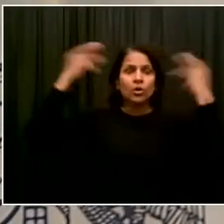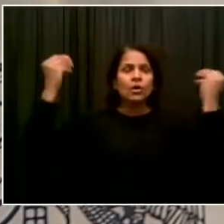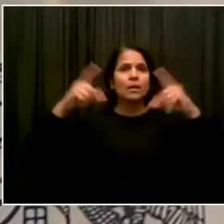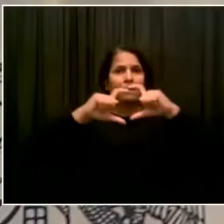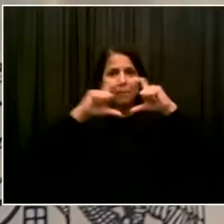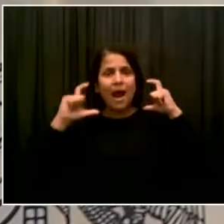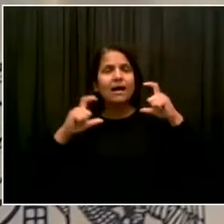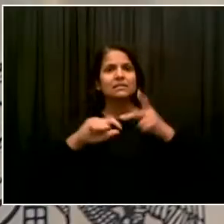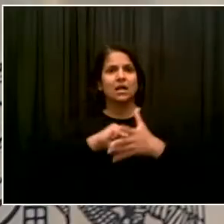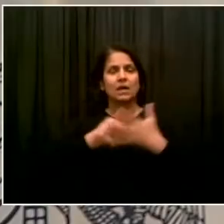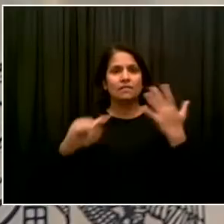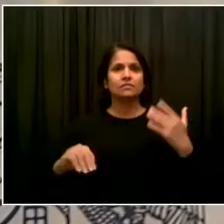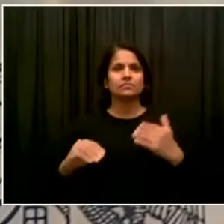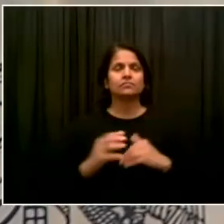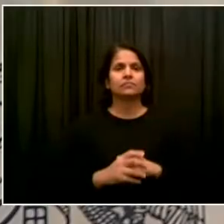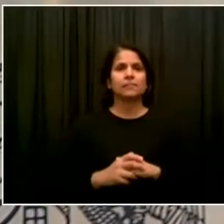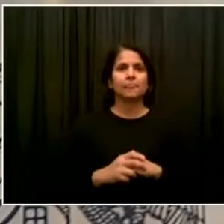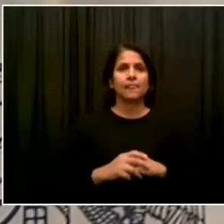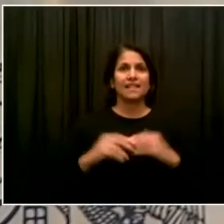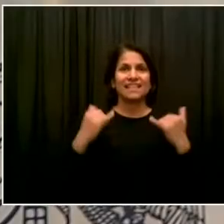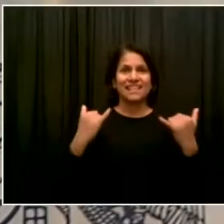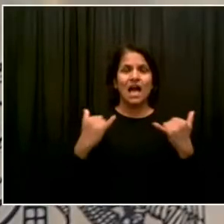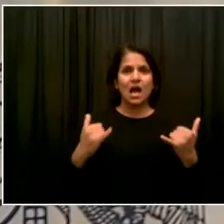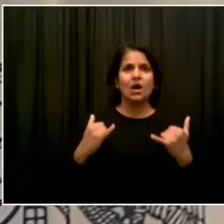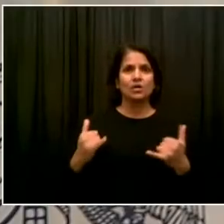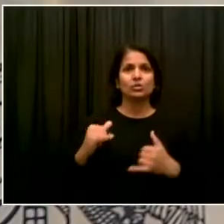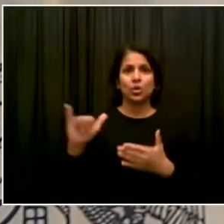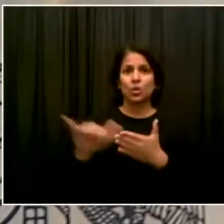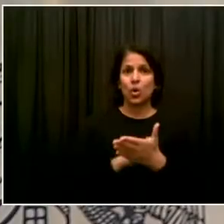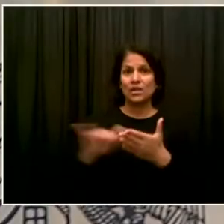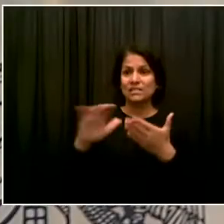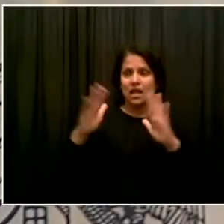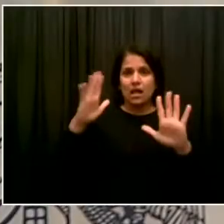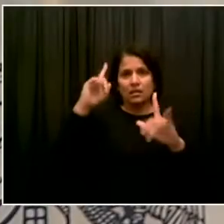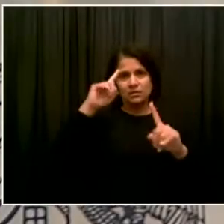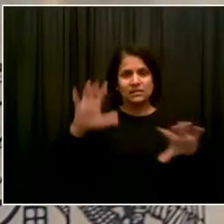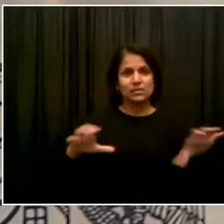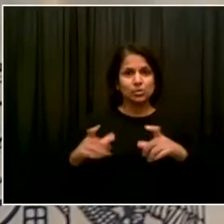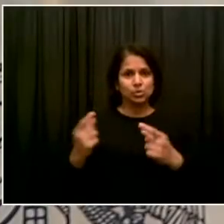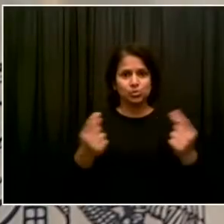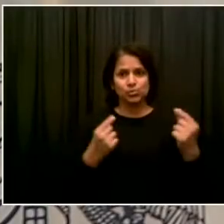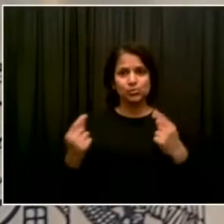AND SAFETY MEASURES. WE ALSO NEED PEOPLE AT THIS